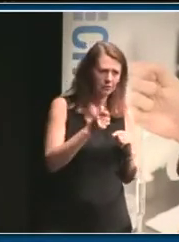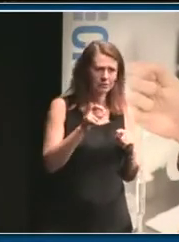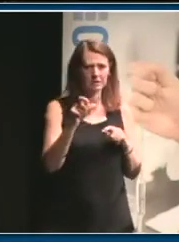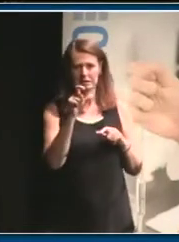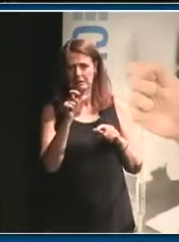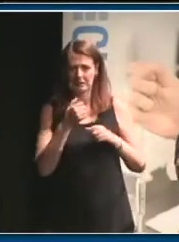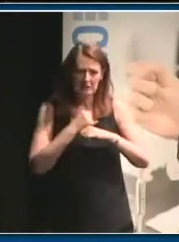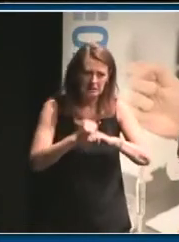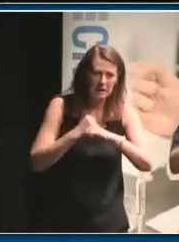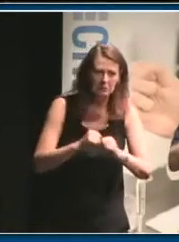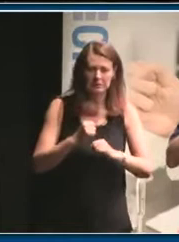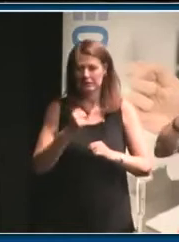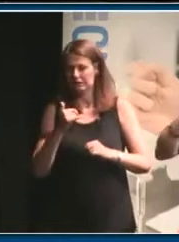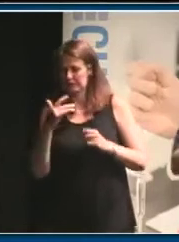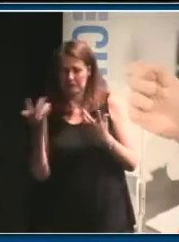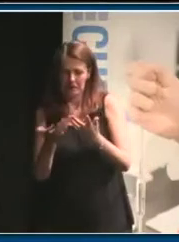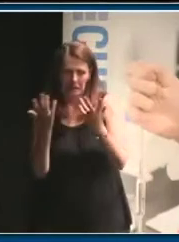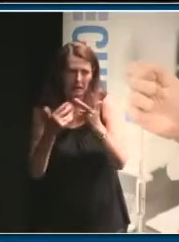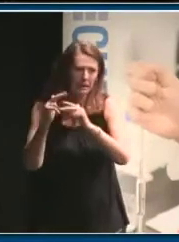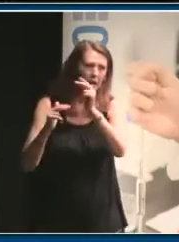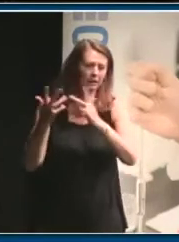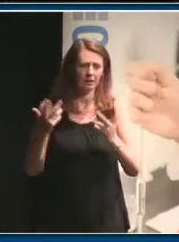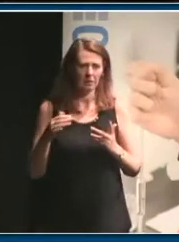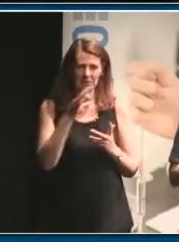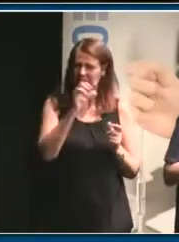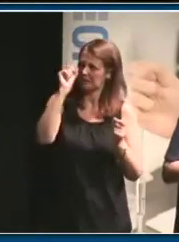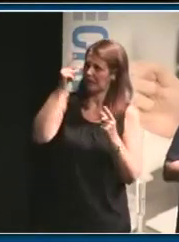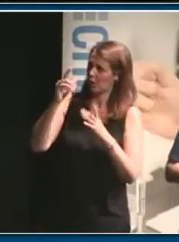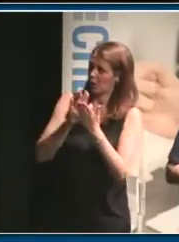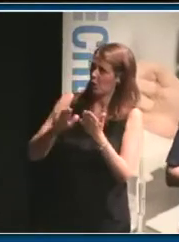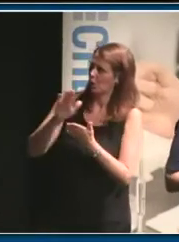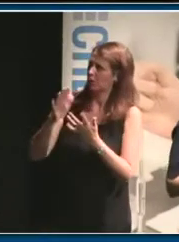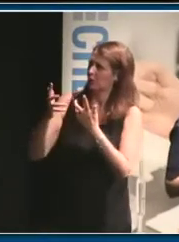We didn't really understand this concept of college. When I had a class